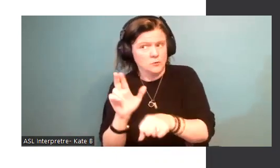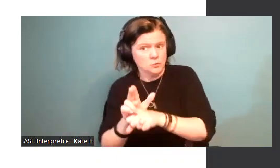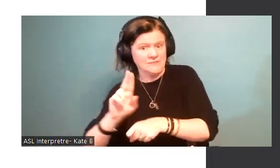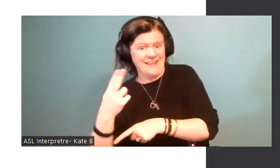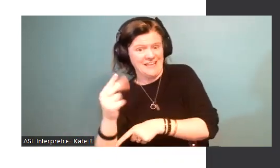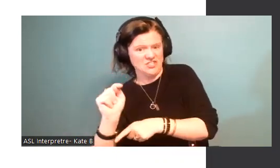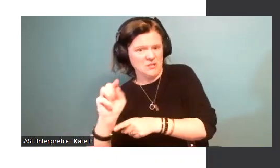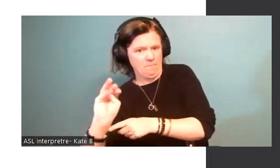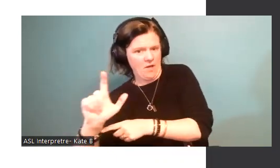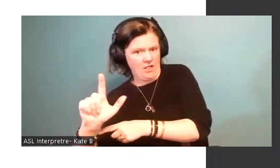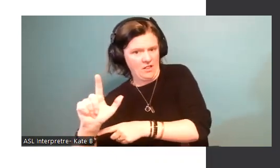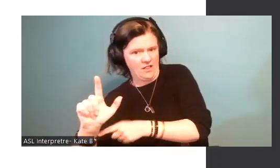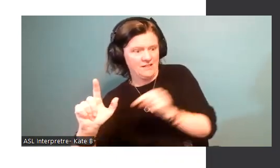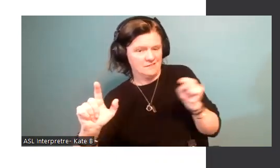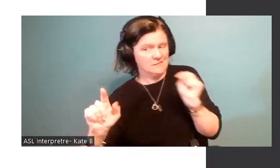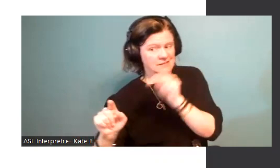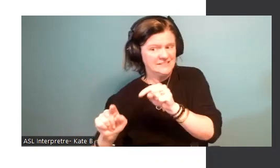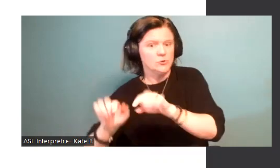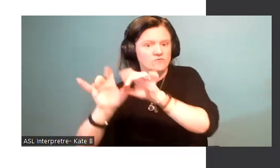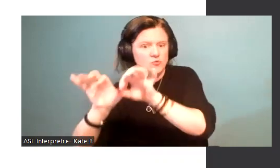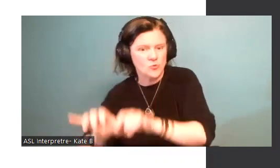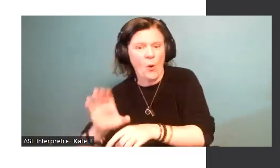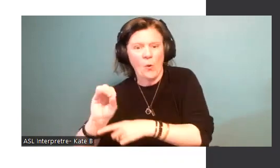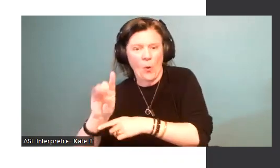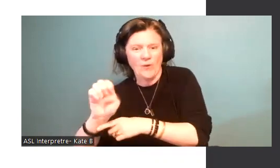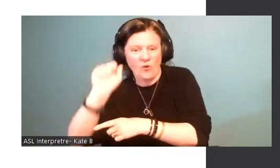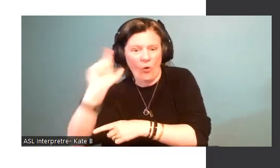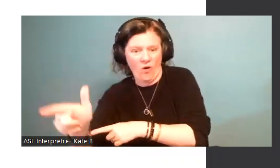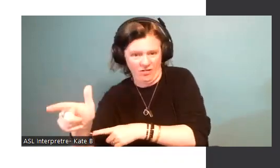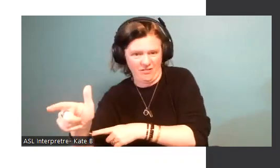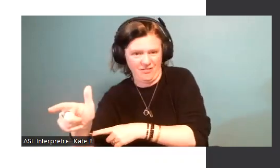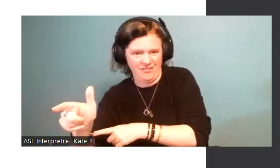presentation, when we talk about widgets and apps,